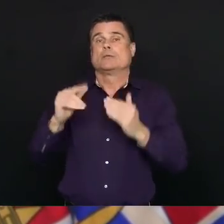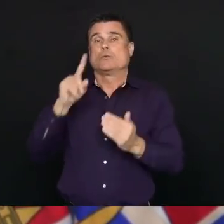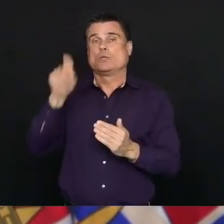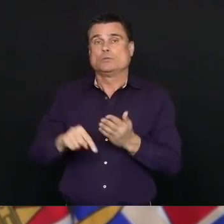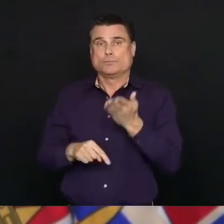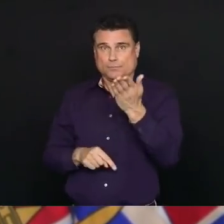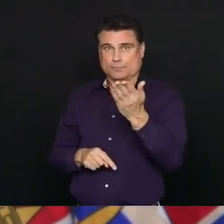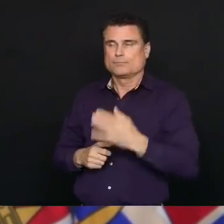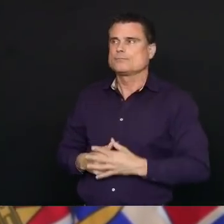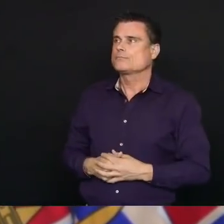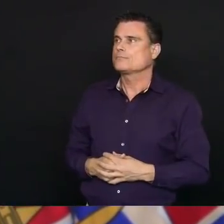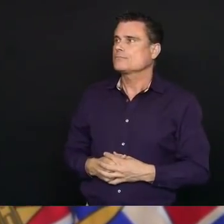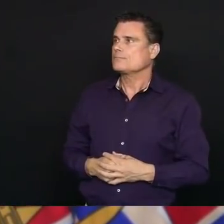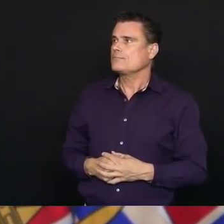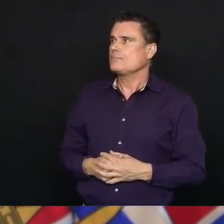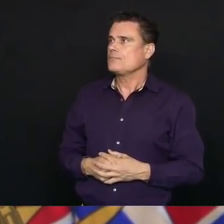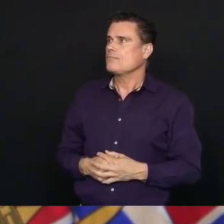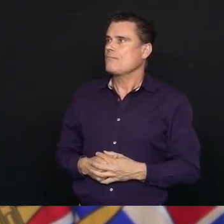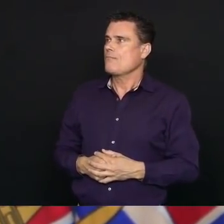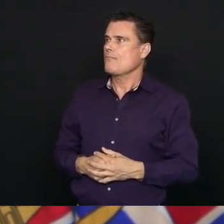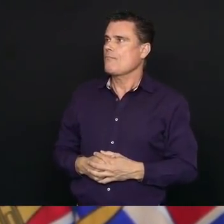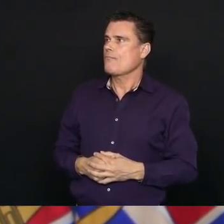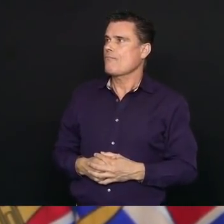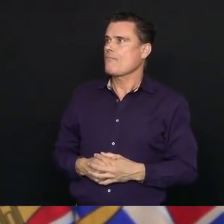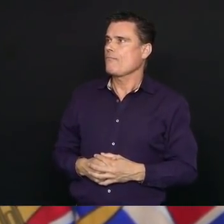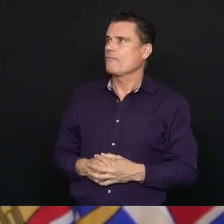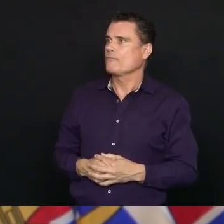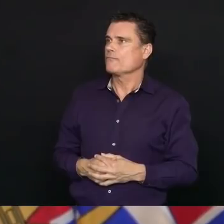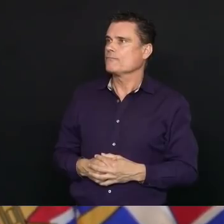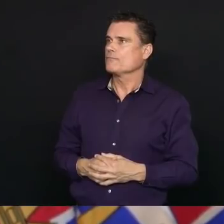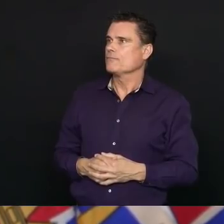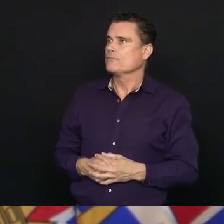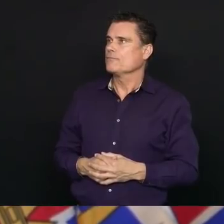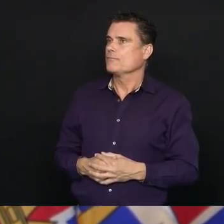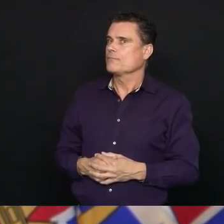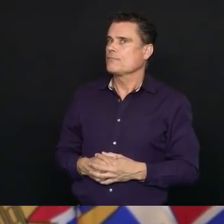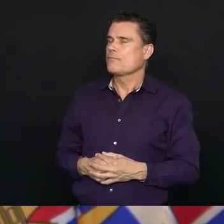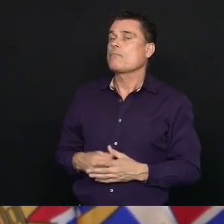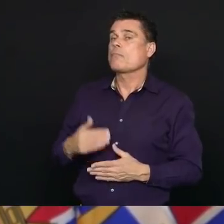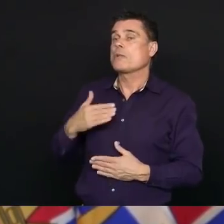Next question. Hello Doctor Henry and thank you so much for taking my question.